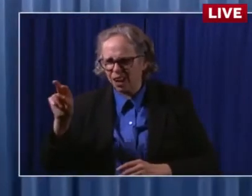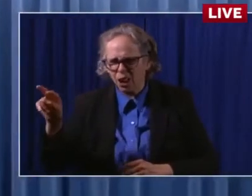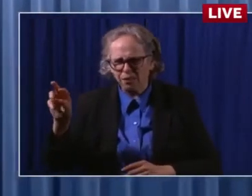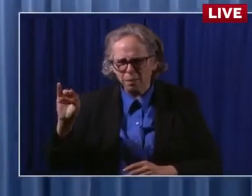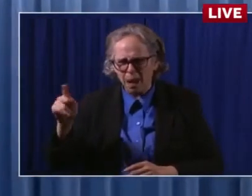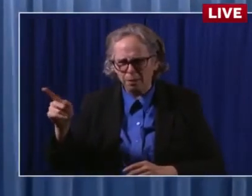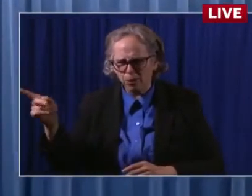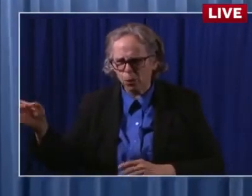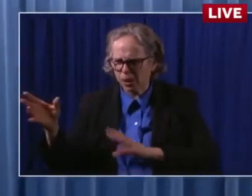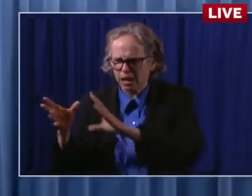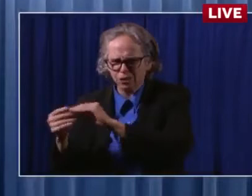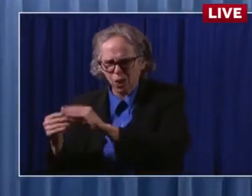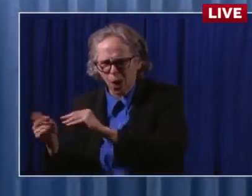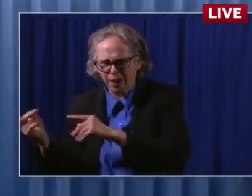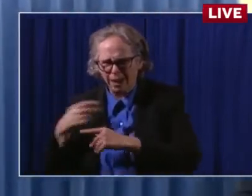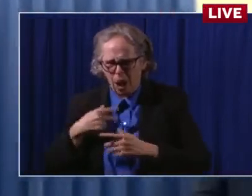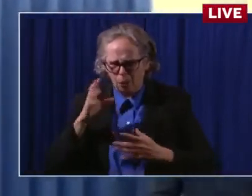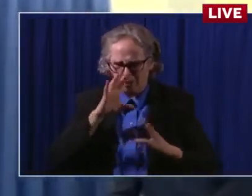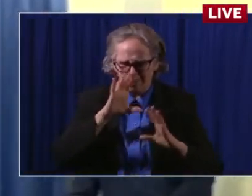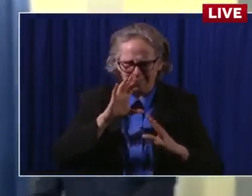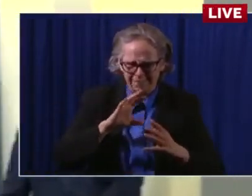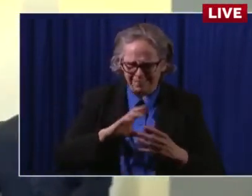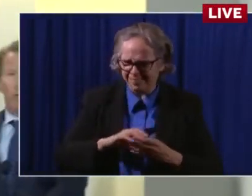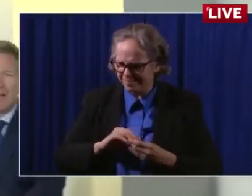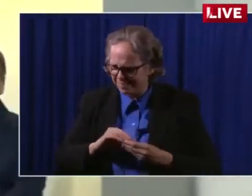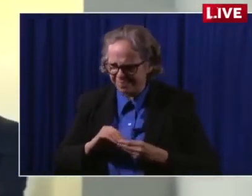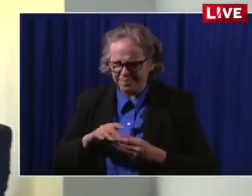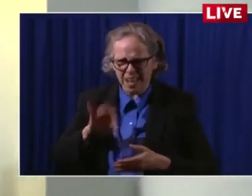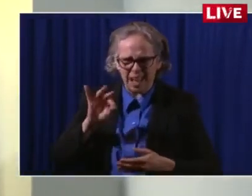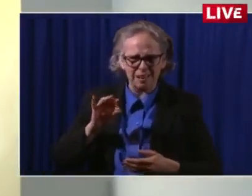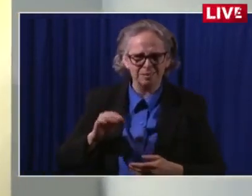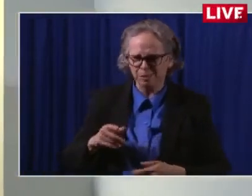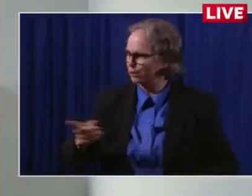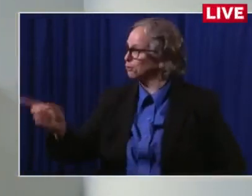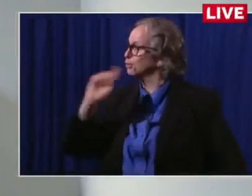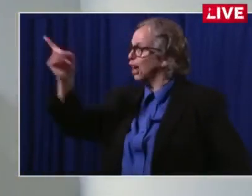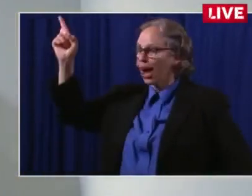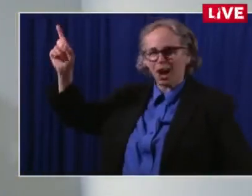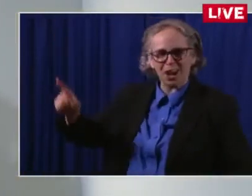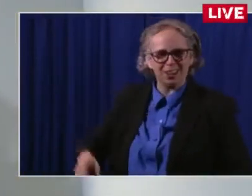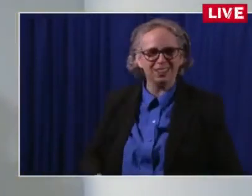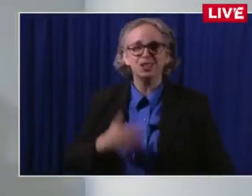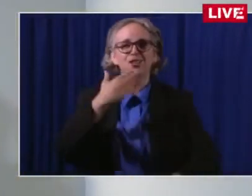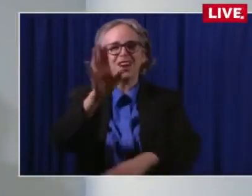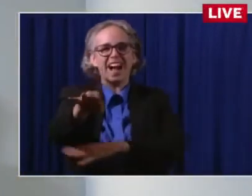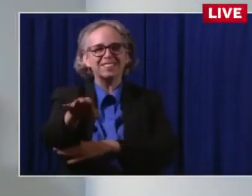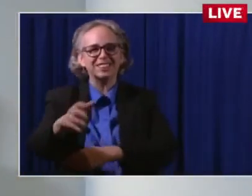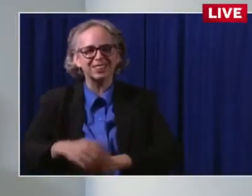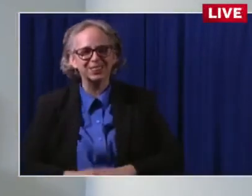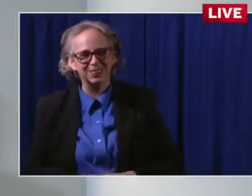I AM GOING TO LOOK AT THIS MOMENT AND I WILL REFER TO YOU AND THEN COME RIGHT BACK.